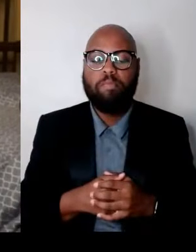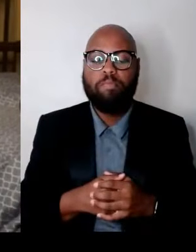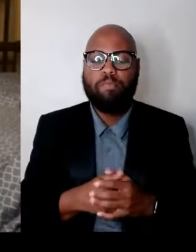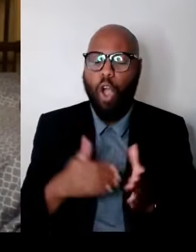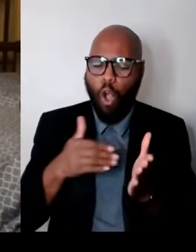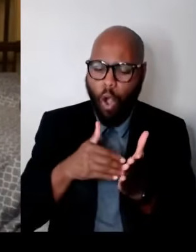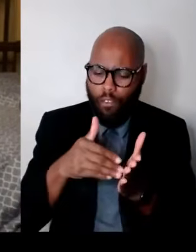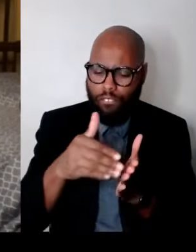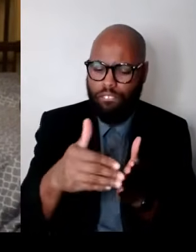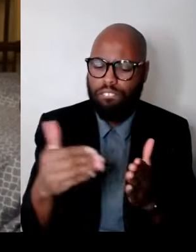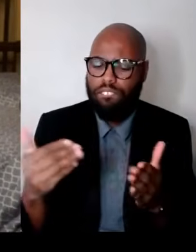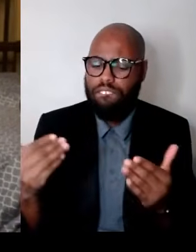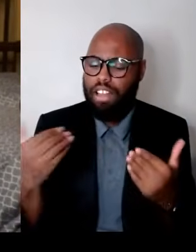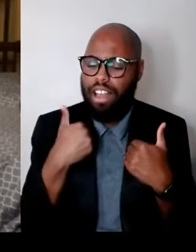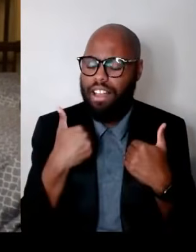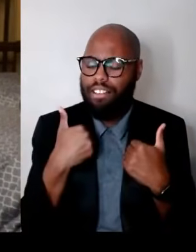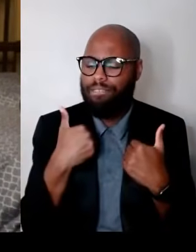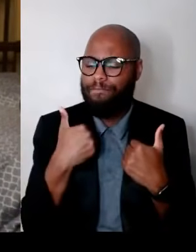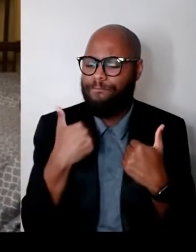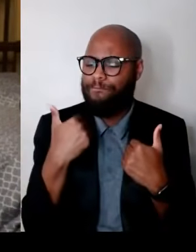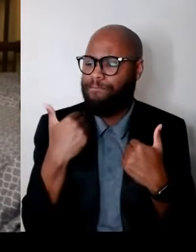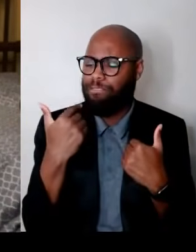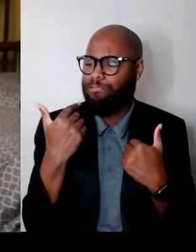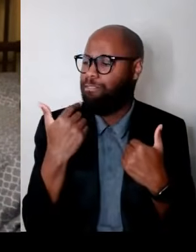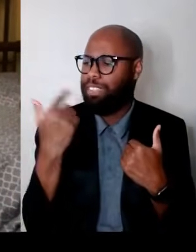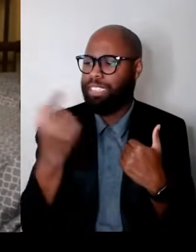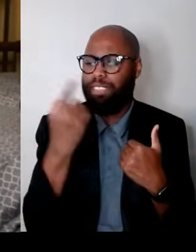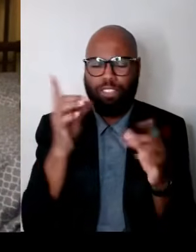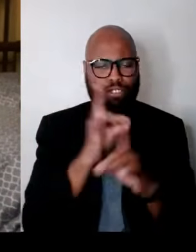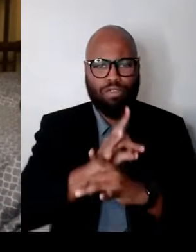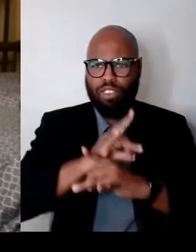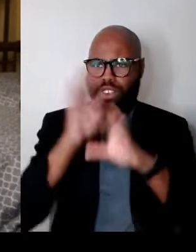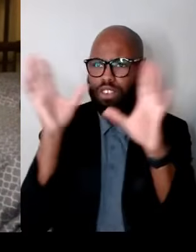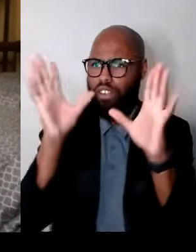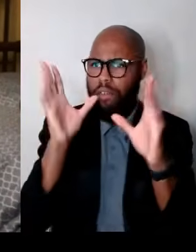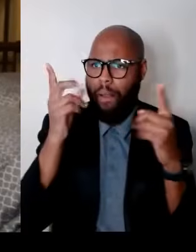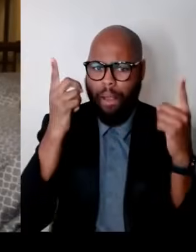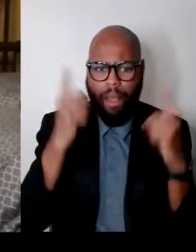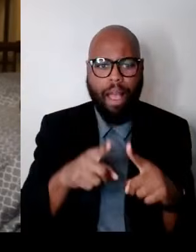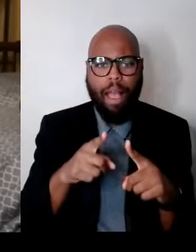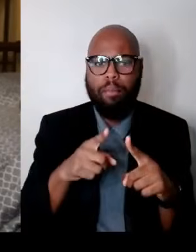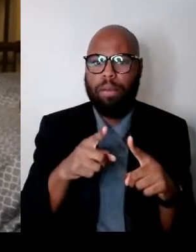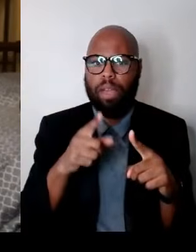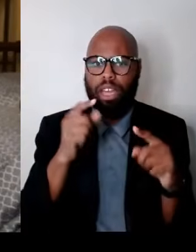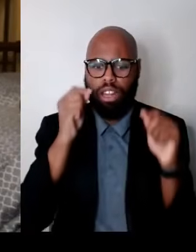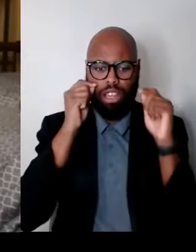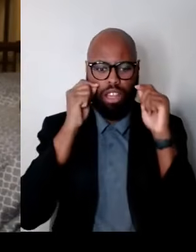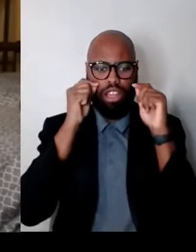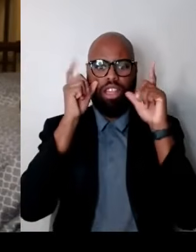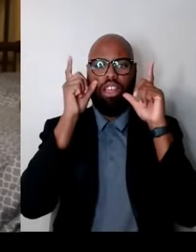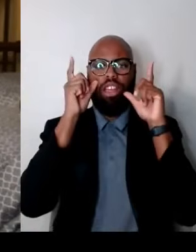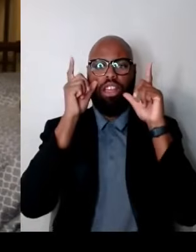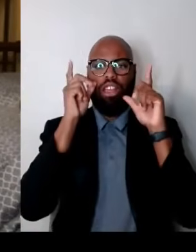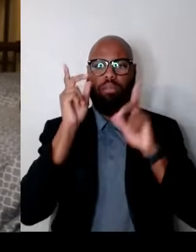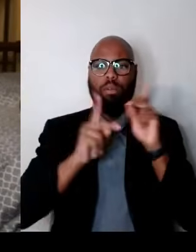when something horrific happens and it sort of wakes people up out of their sort of stupified slumber,